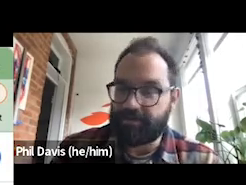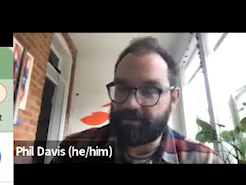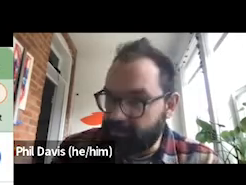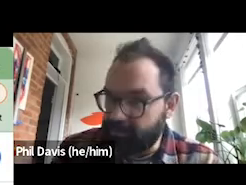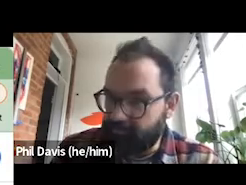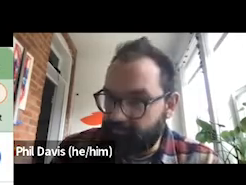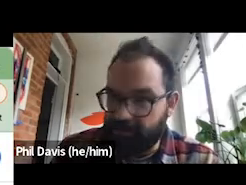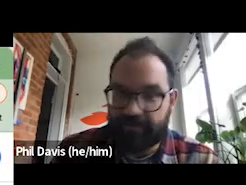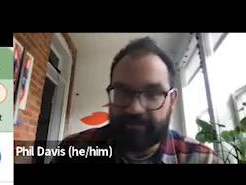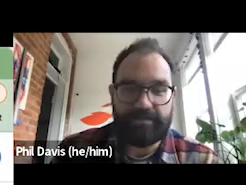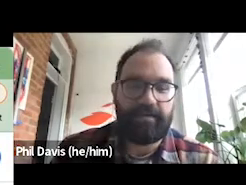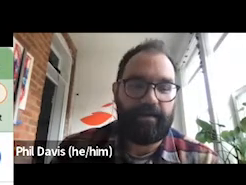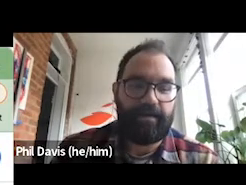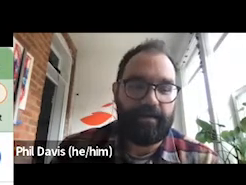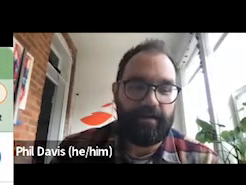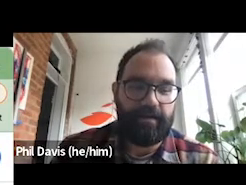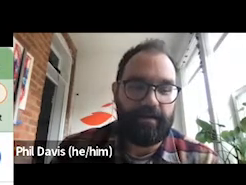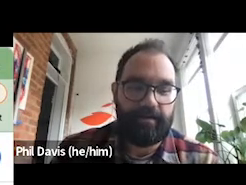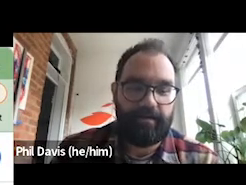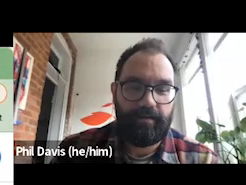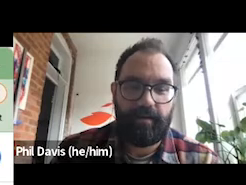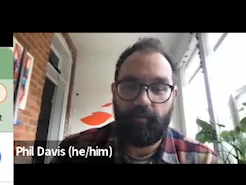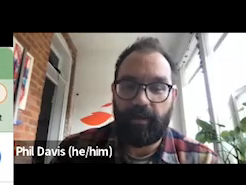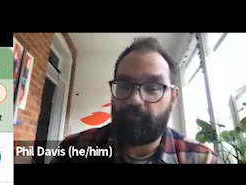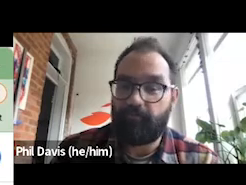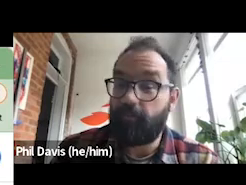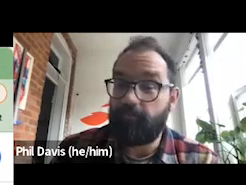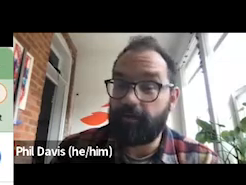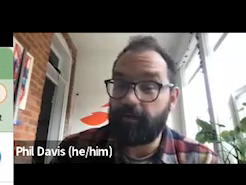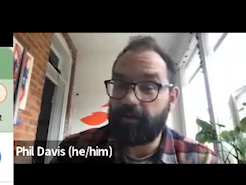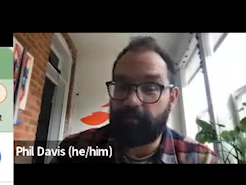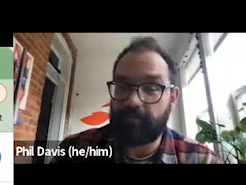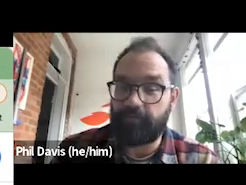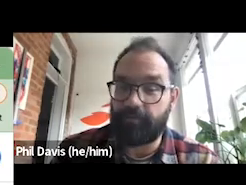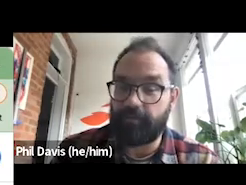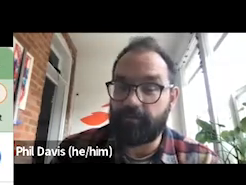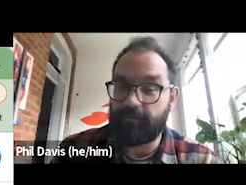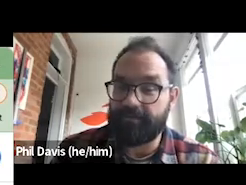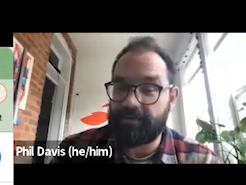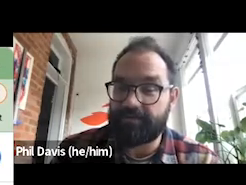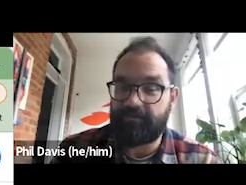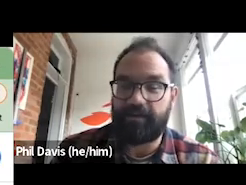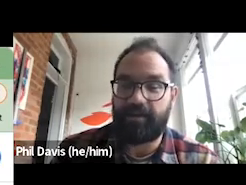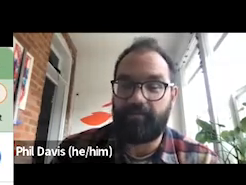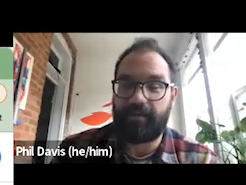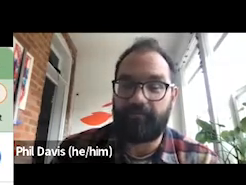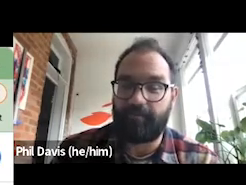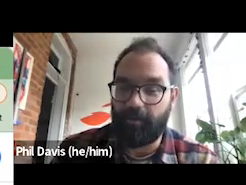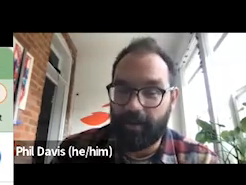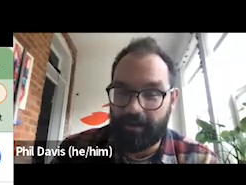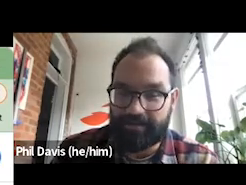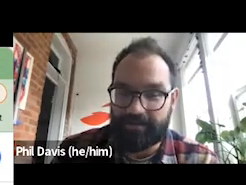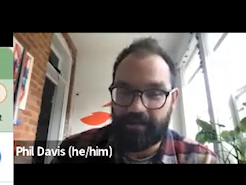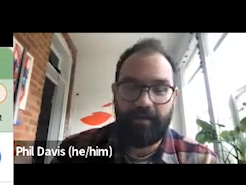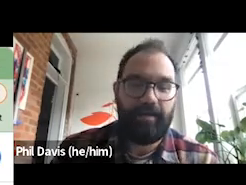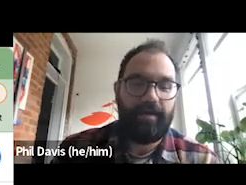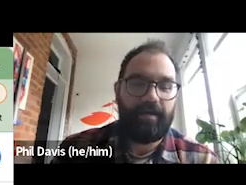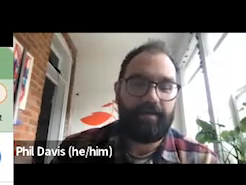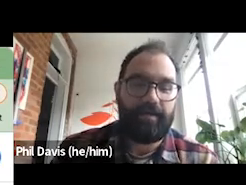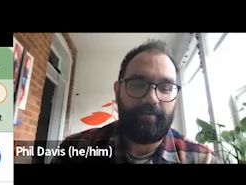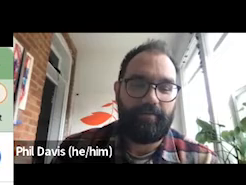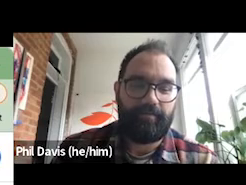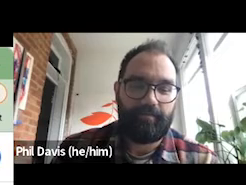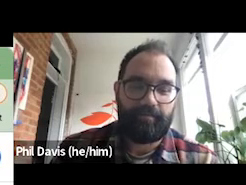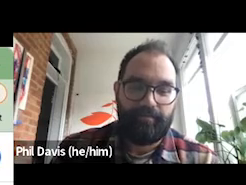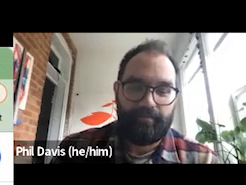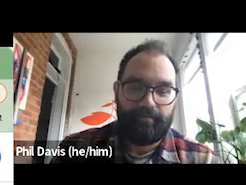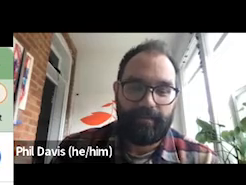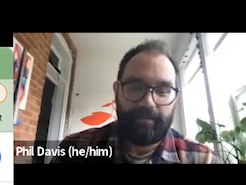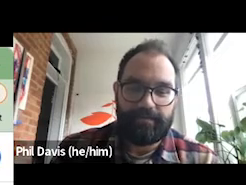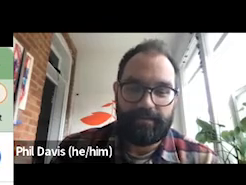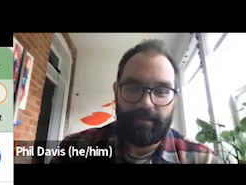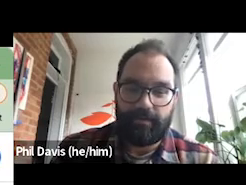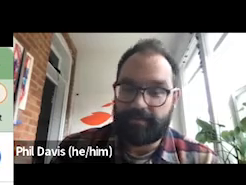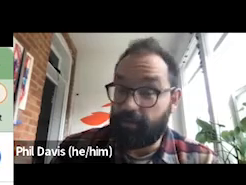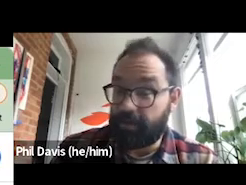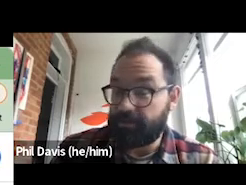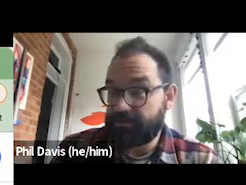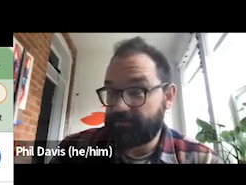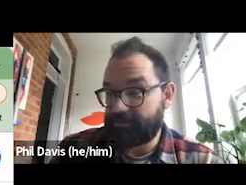submission fees, funding coming in from universities, funding from grants, you know, donations which